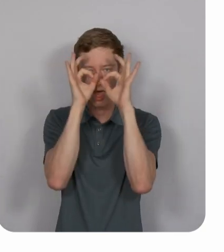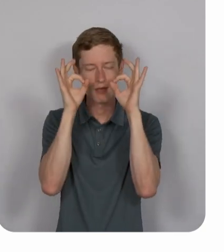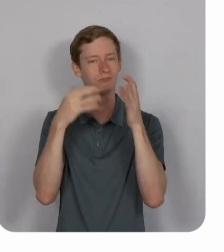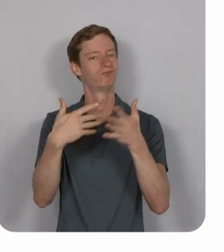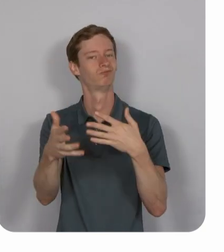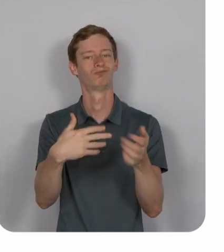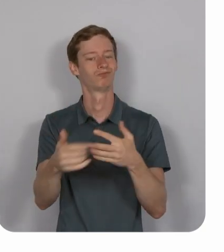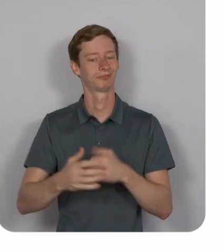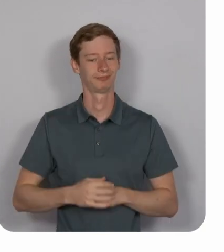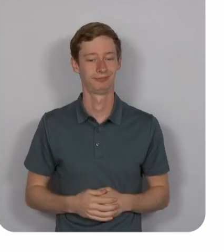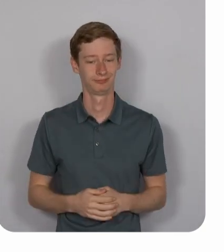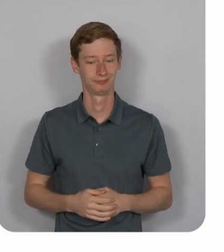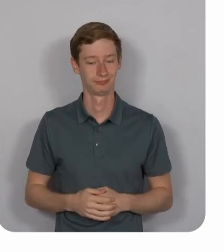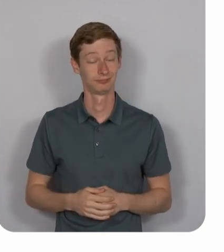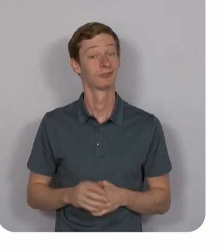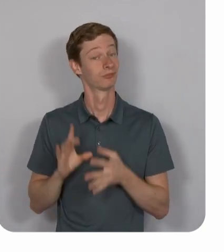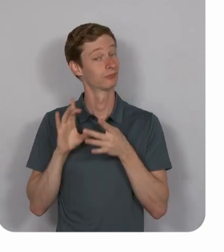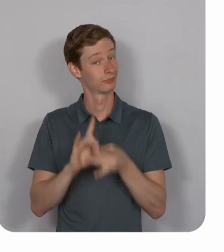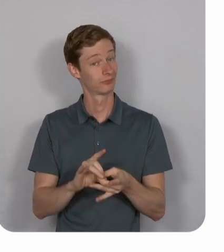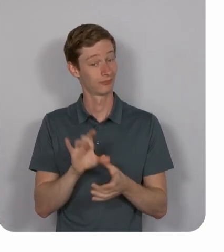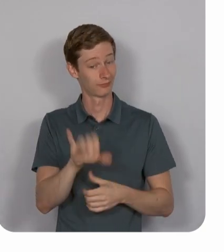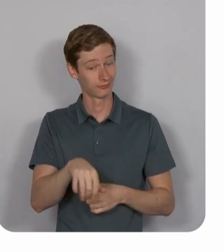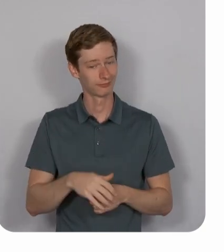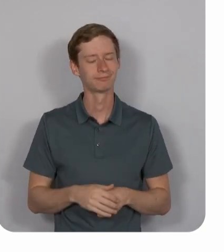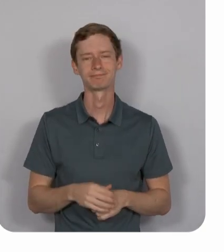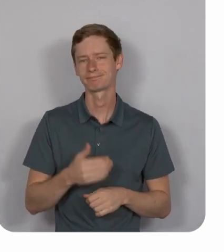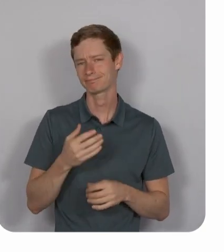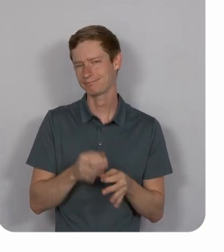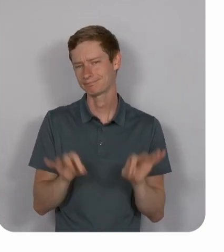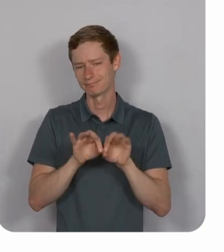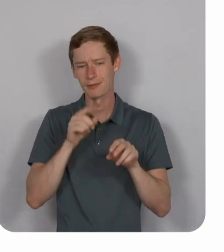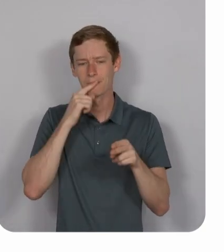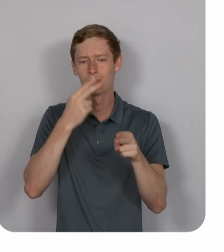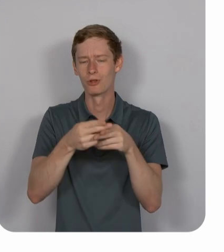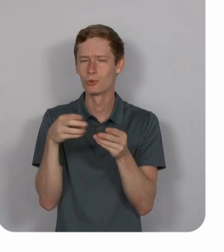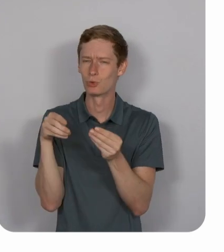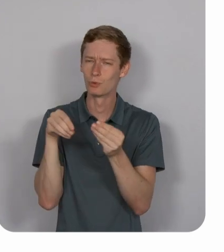Along these lines, it's worth calling out the smooth IAD adjustment of Quest 3.